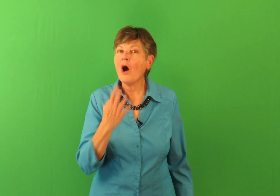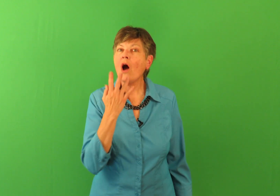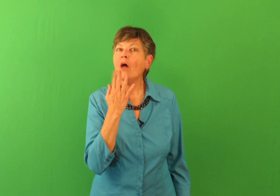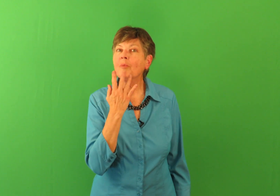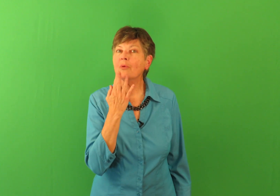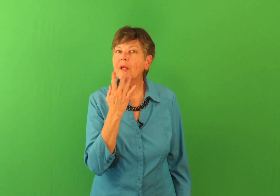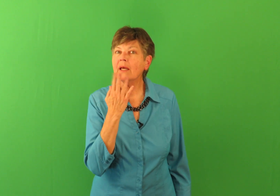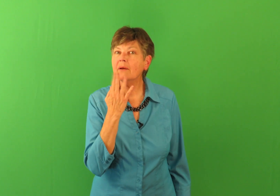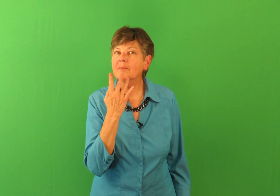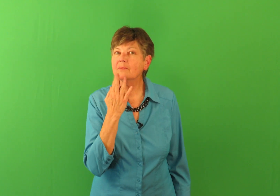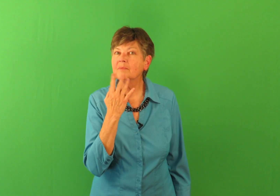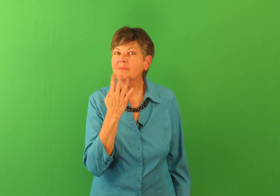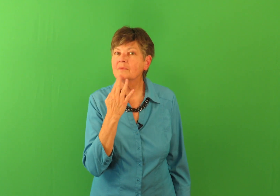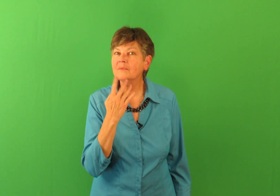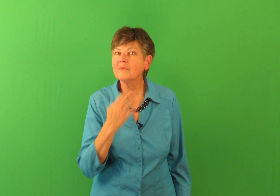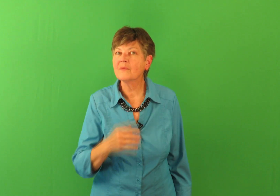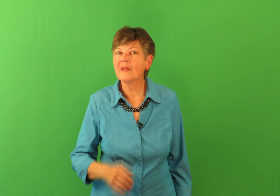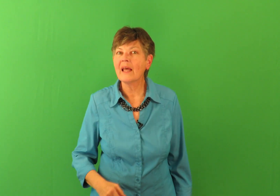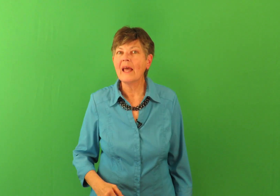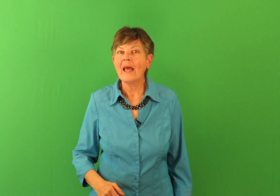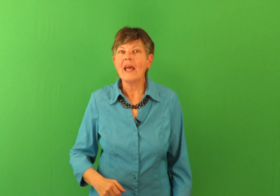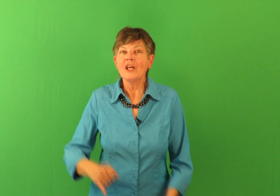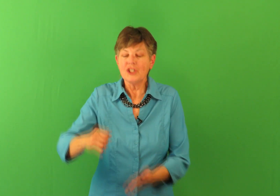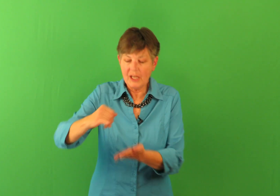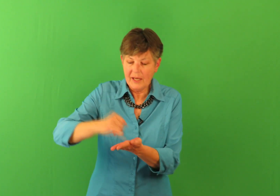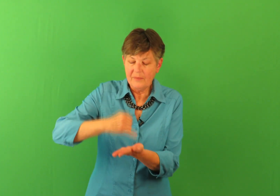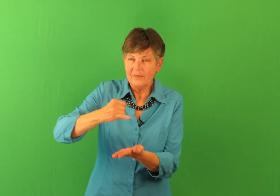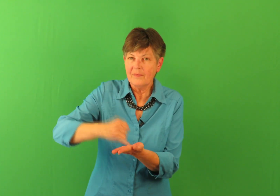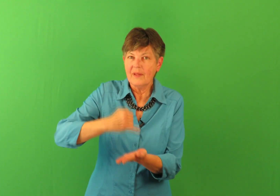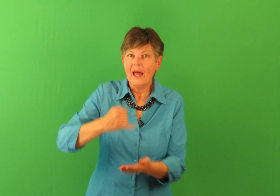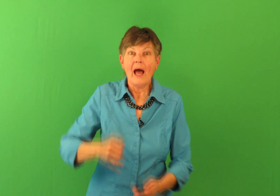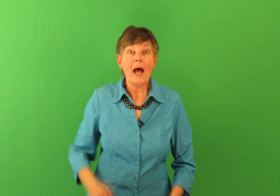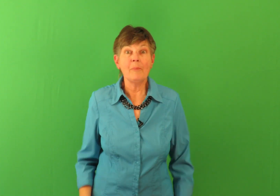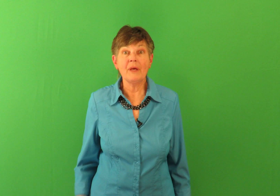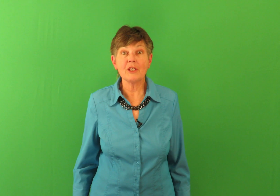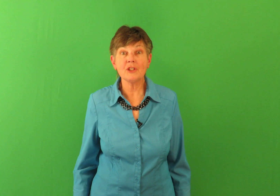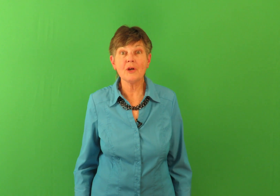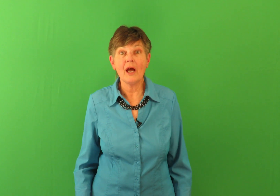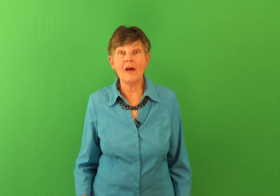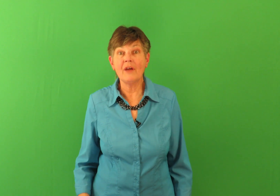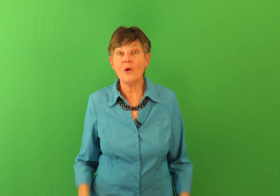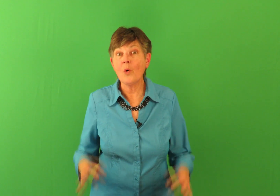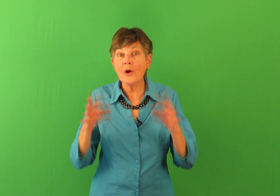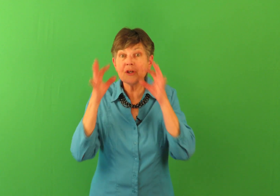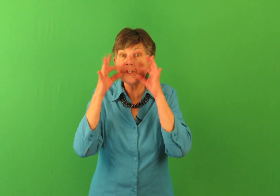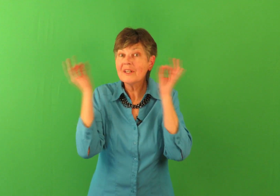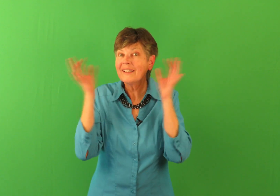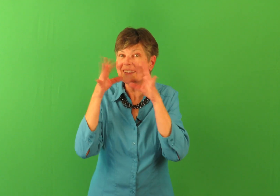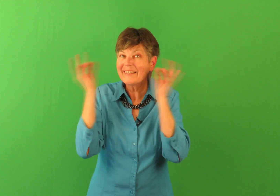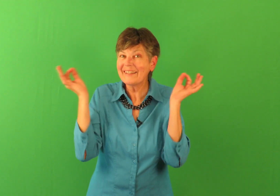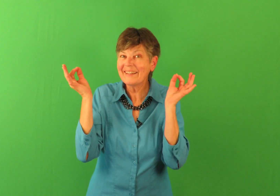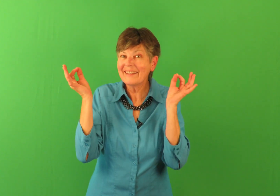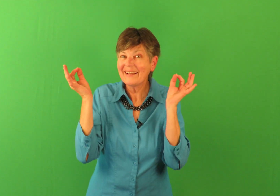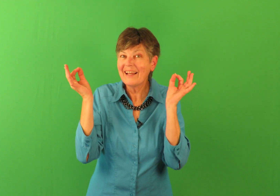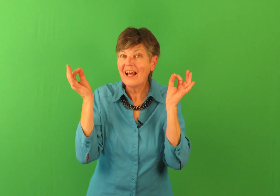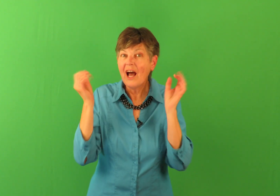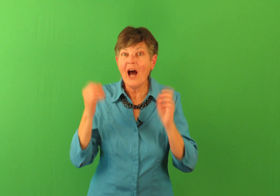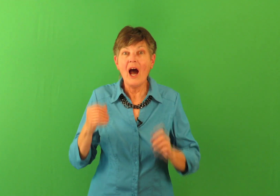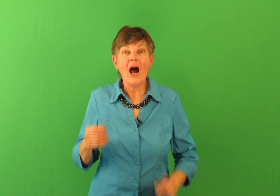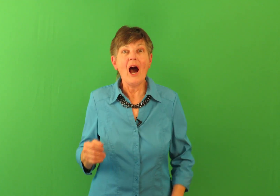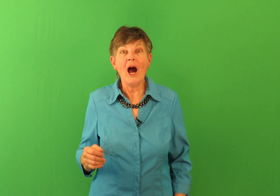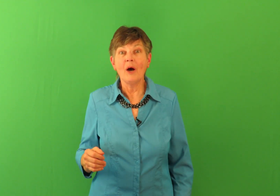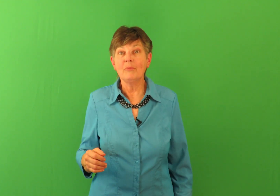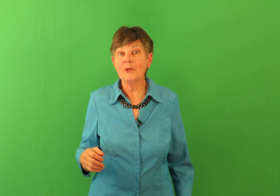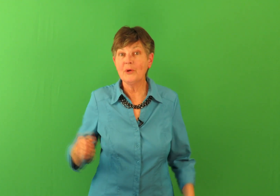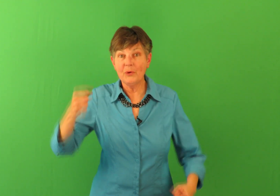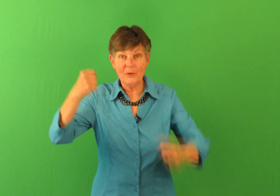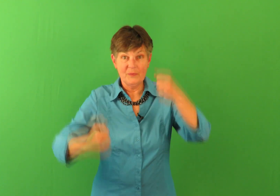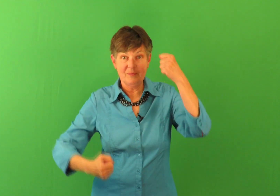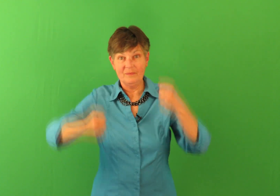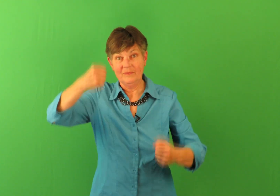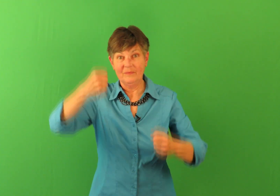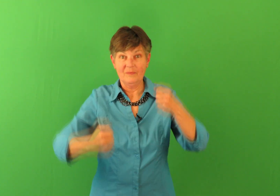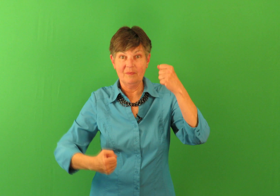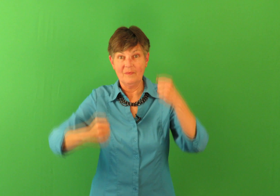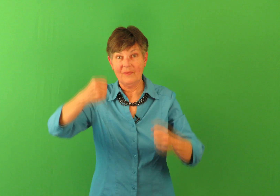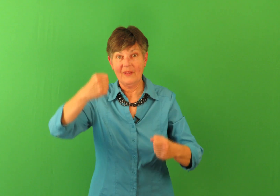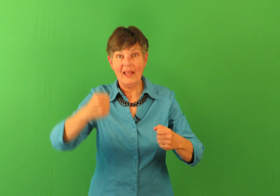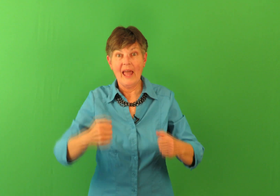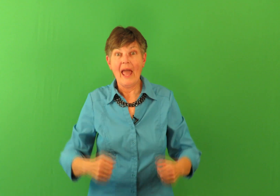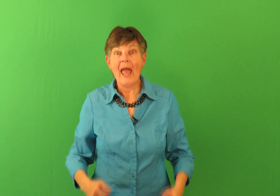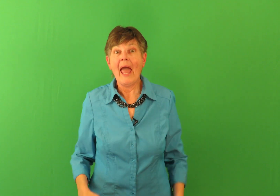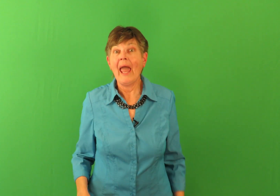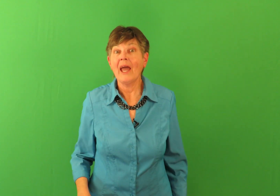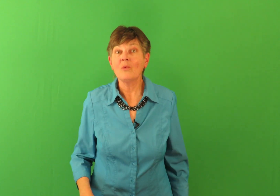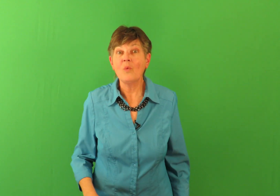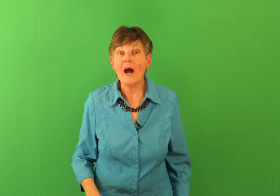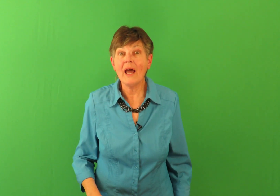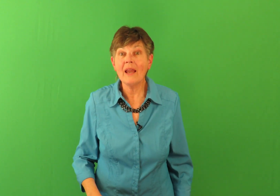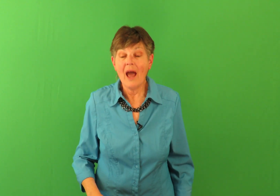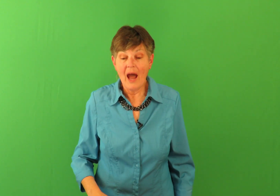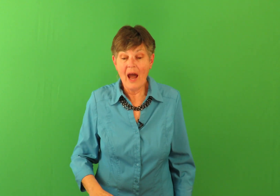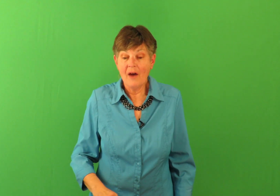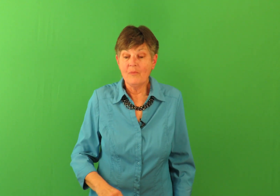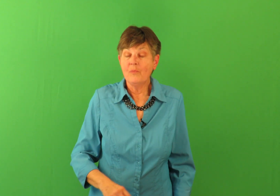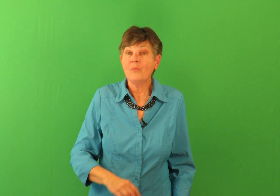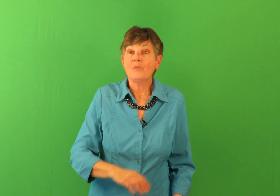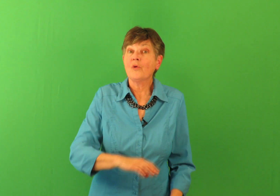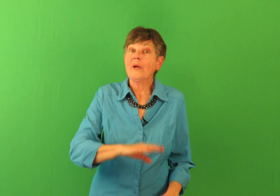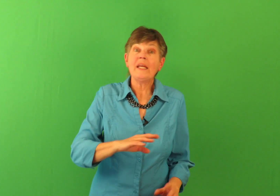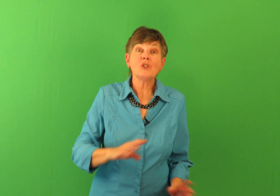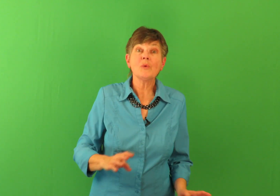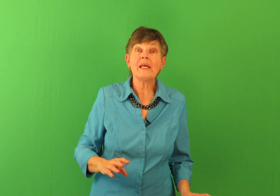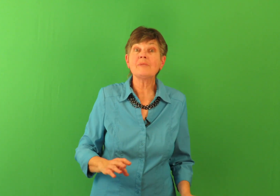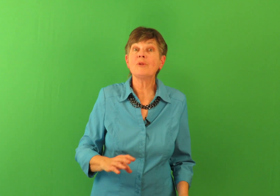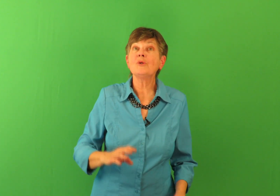all the pretty she a picture of an orange blue and won a green trees blue